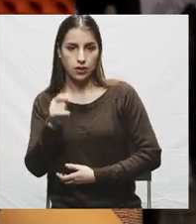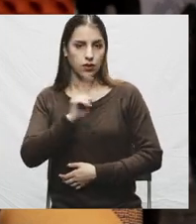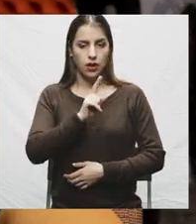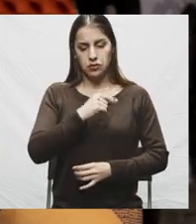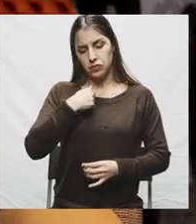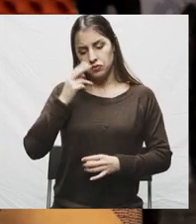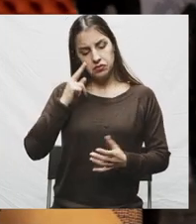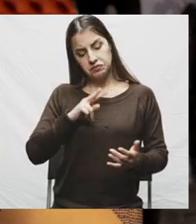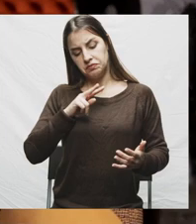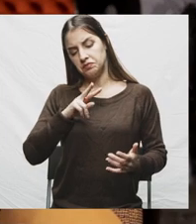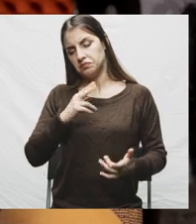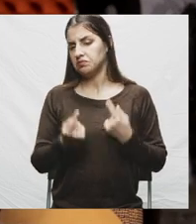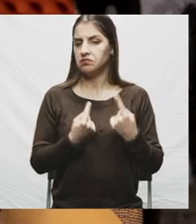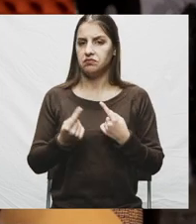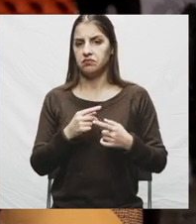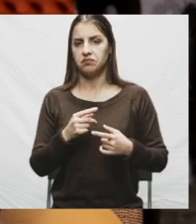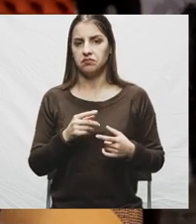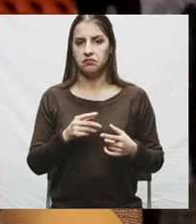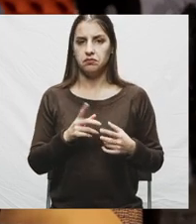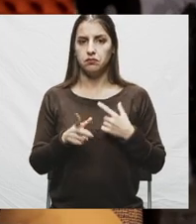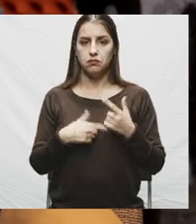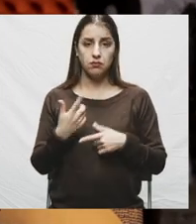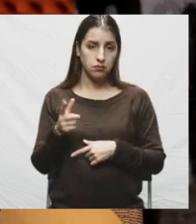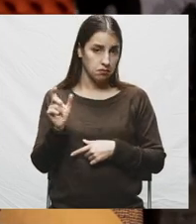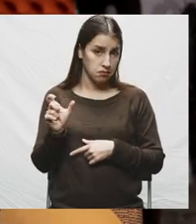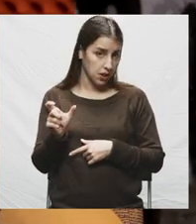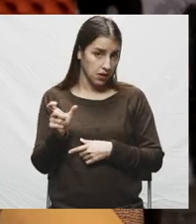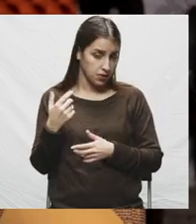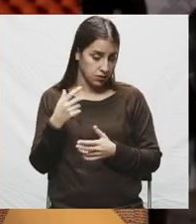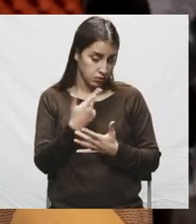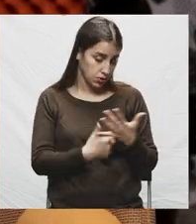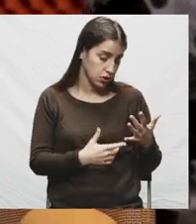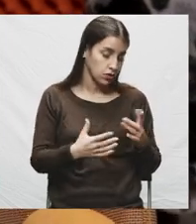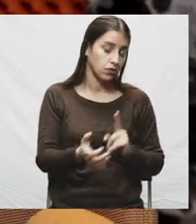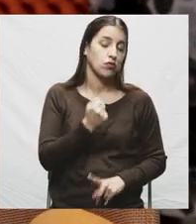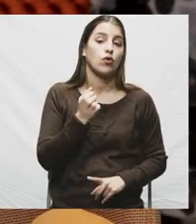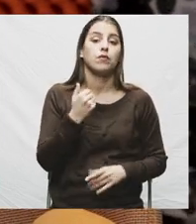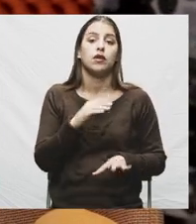I would... improvise situations until we reached to the words... from the text.